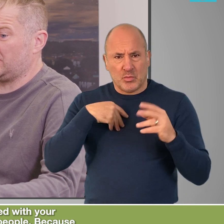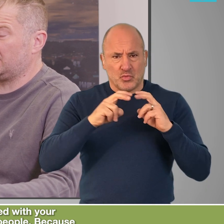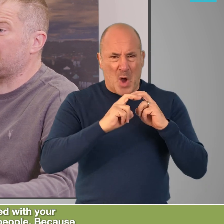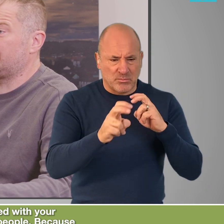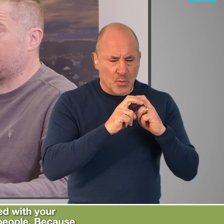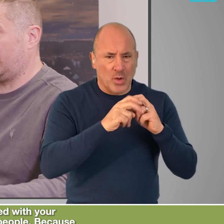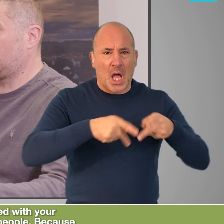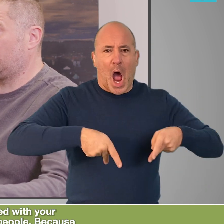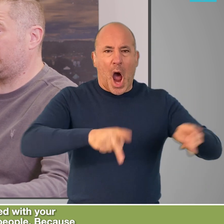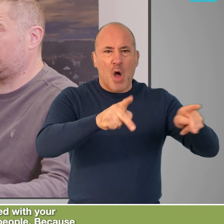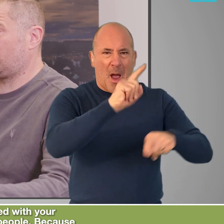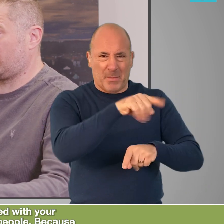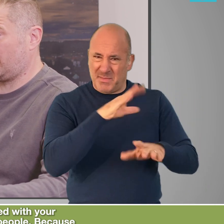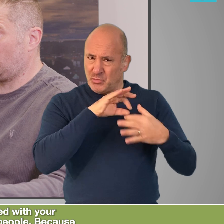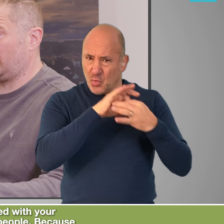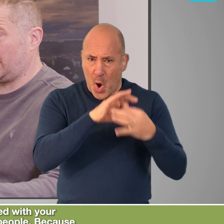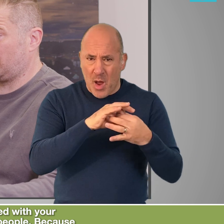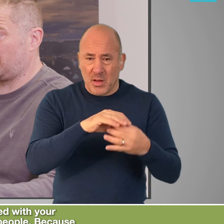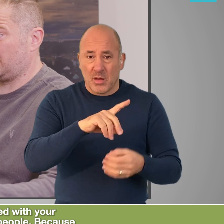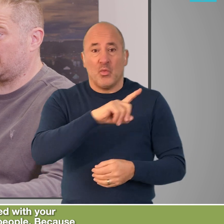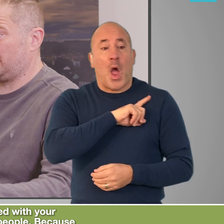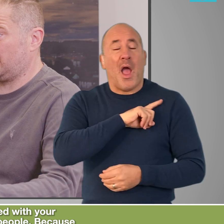you need to be aligned with your transport and highways people. Because